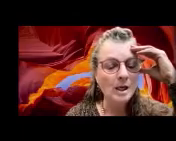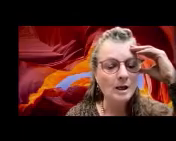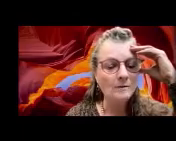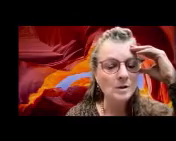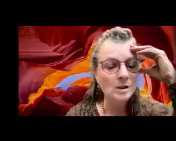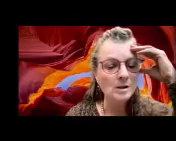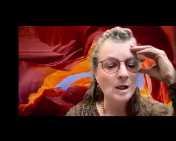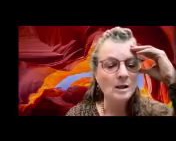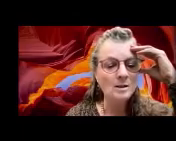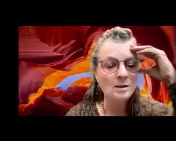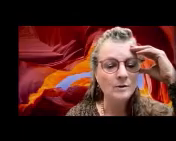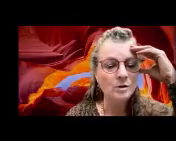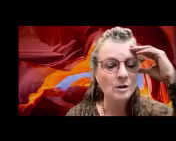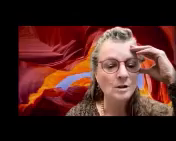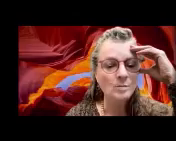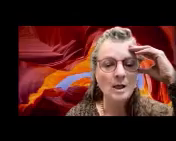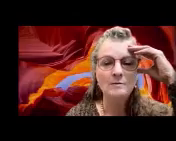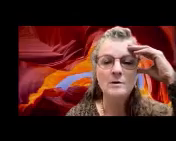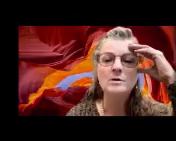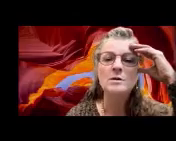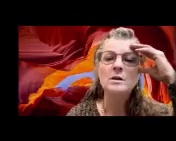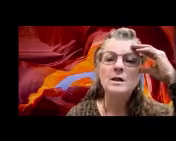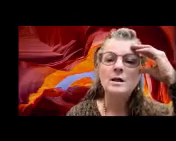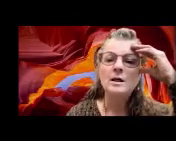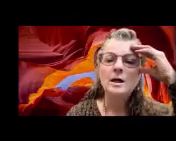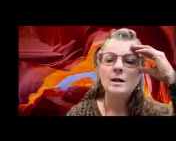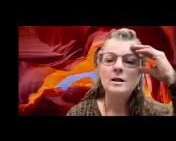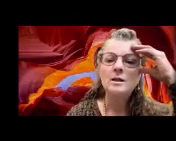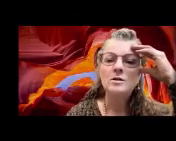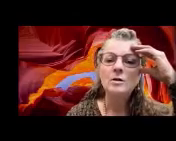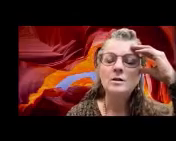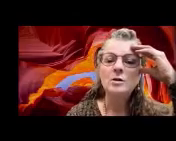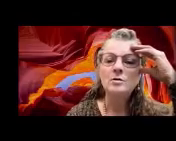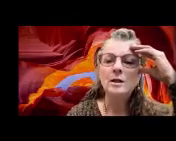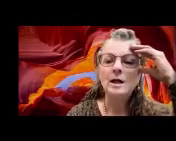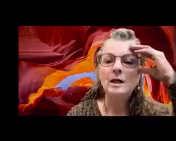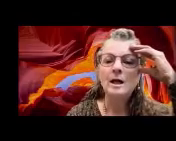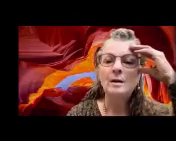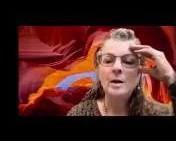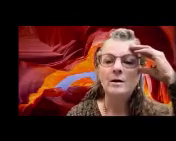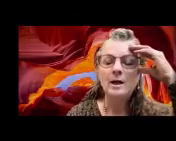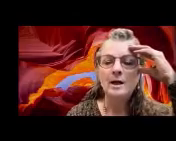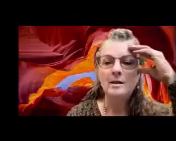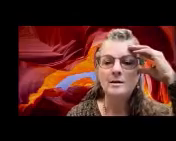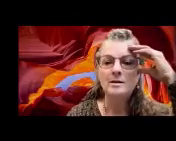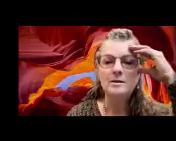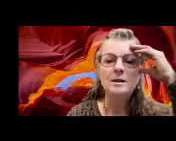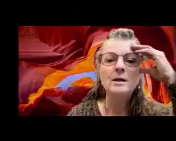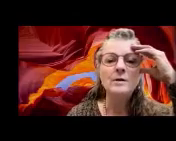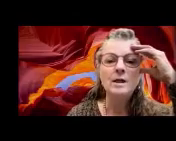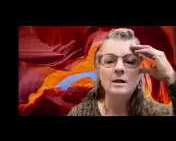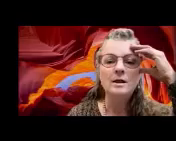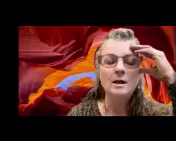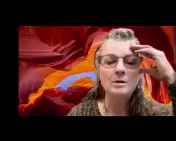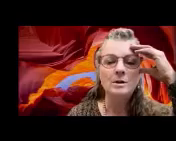behaviors, stimming and self injurious behaviors, and then these are the two that they came out as significant, and that was